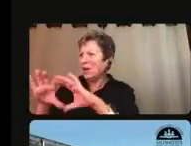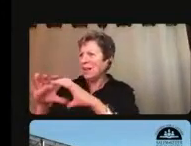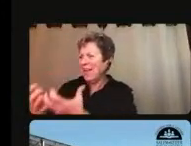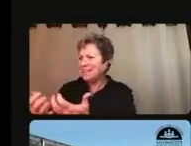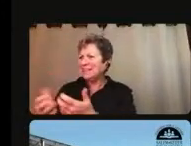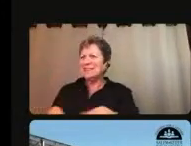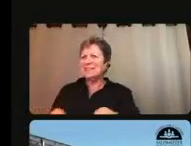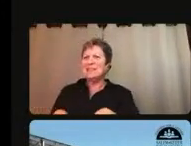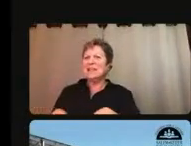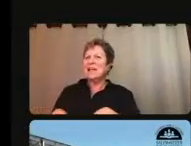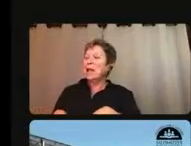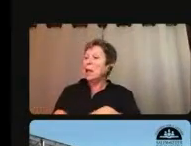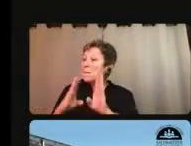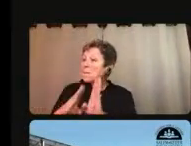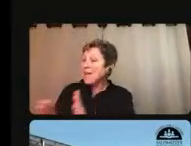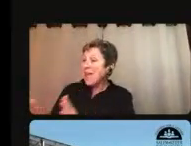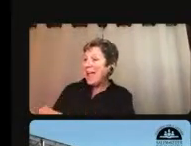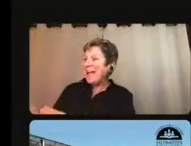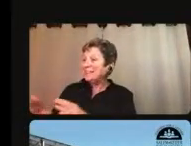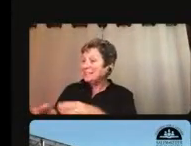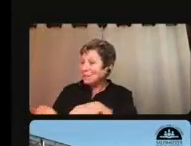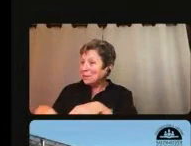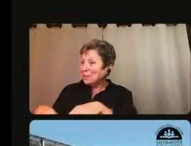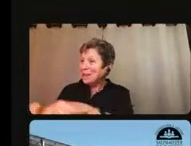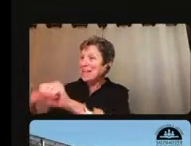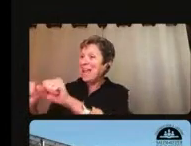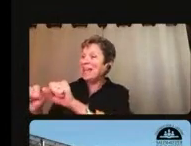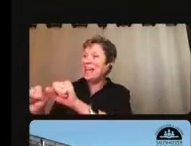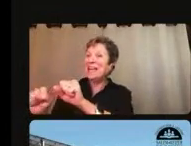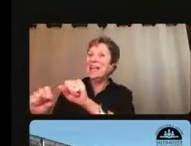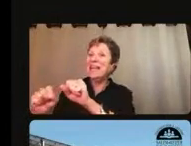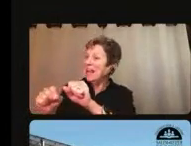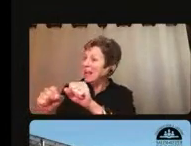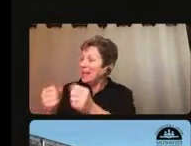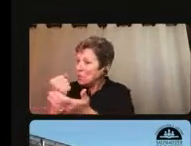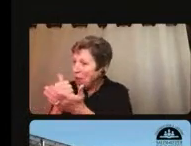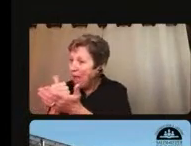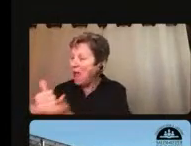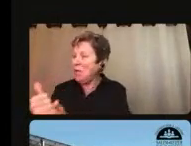THAT STUDENT NEEDS IN ORDER TO HELP THAT INDIVIDUAL MAKE A